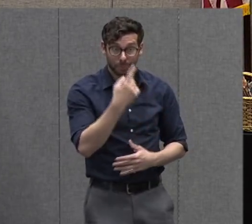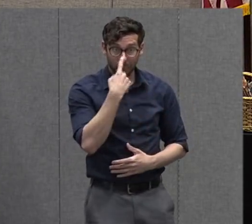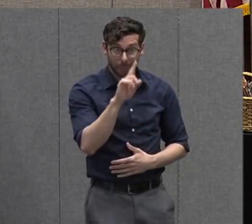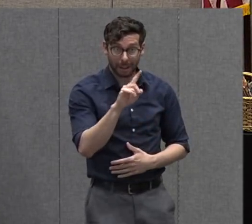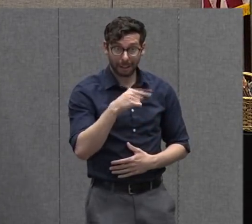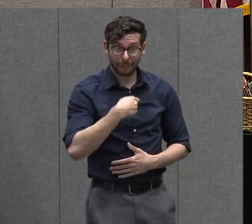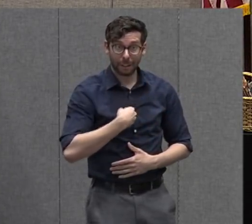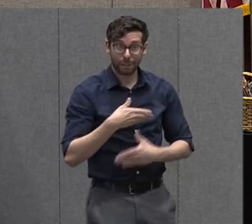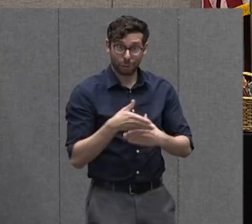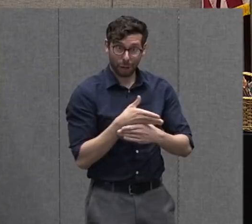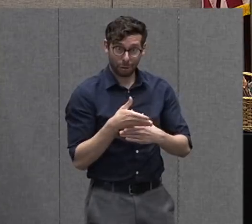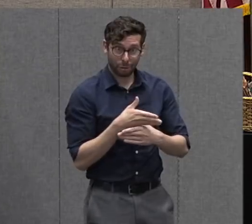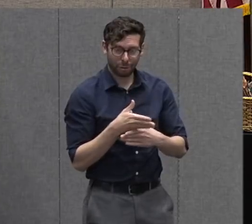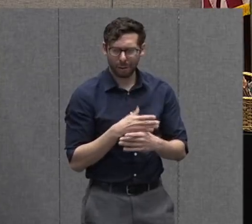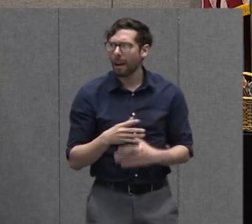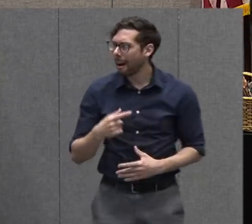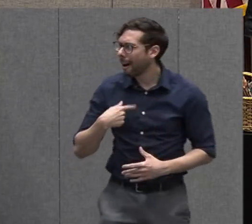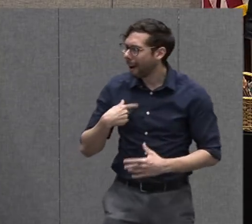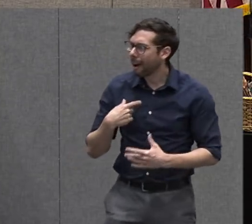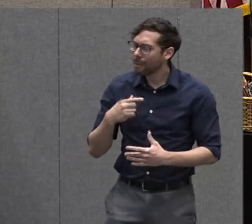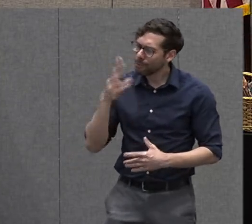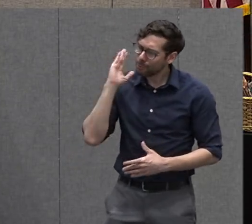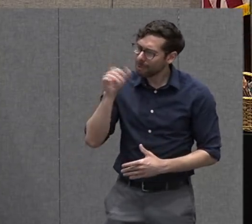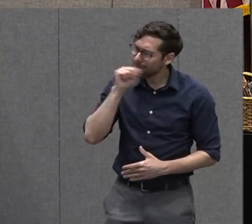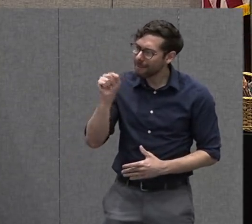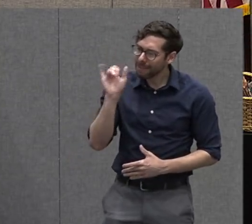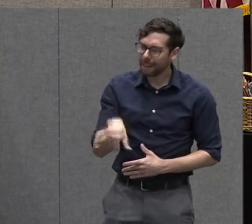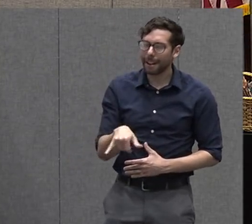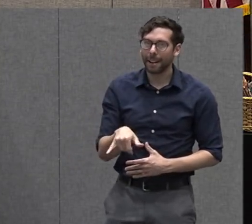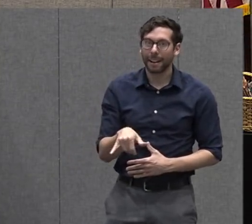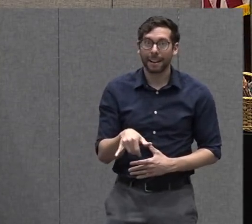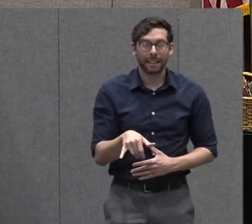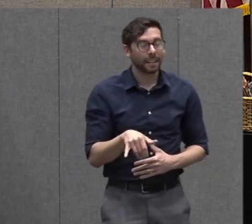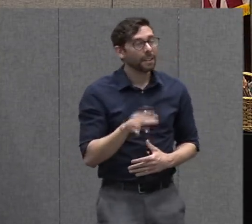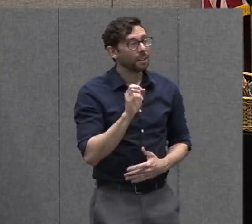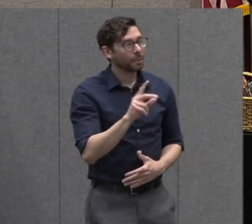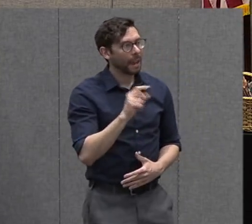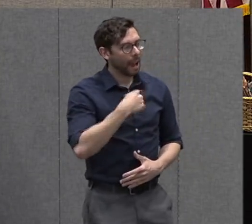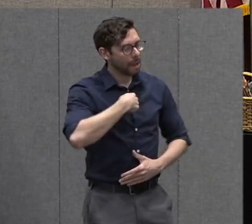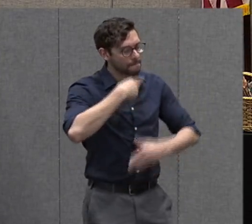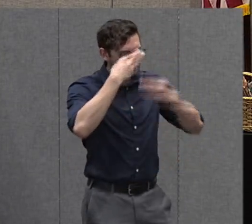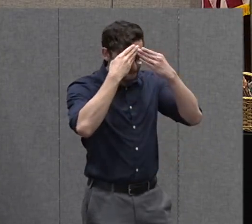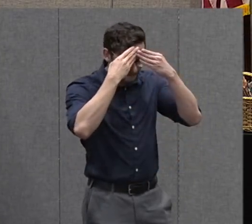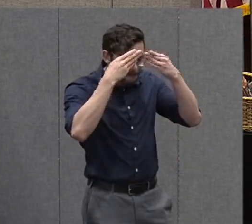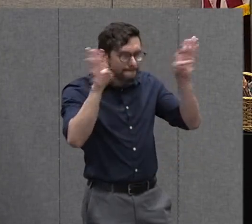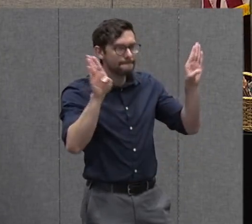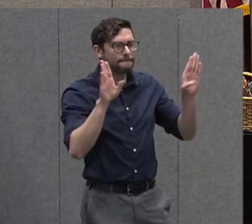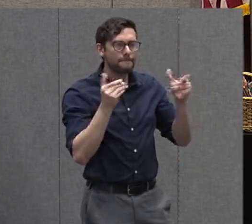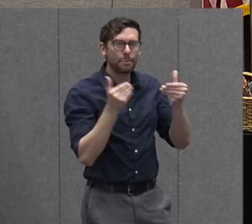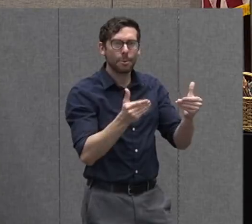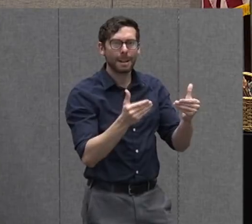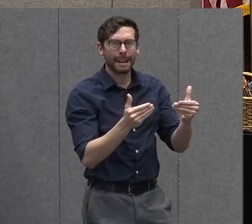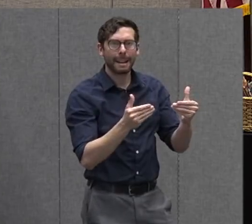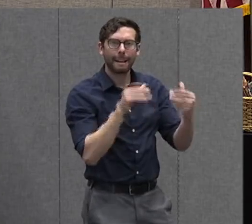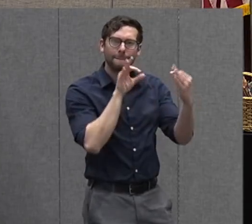[Mr. R] Okay, and by all means, growth mindset. [Miss Martindale] Okay. [Mr. R] Feel free to ask questions, seek me, [Miss Martindale] Okay.